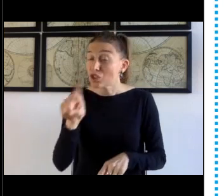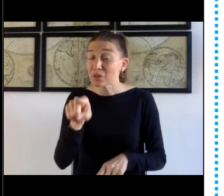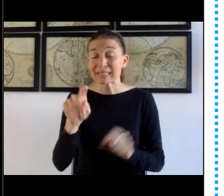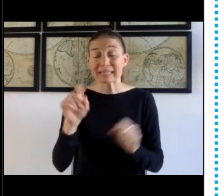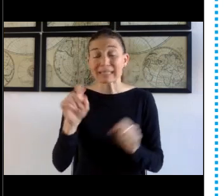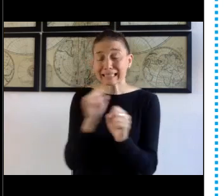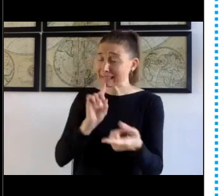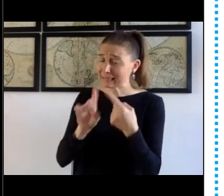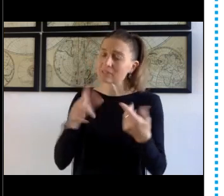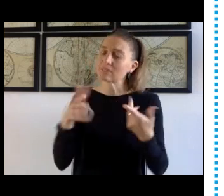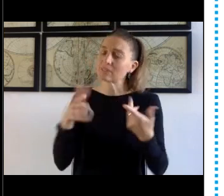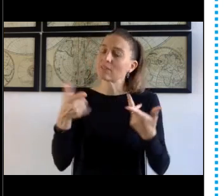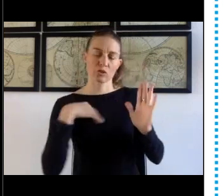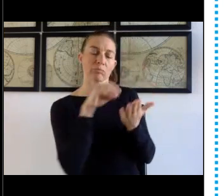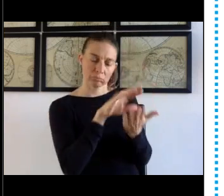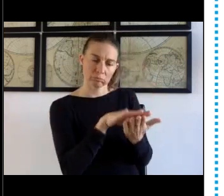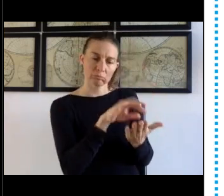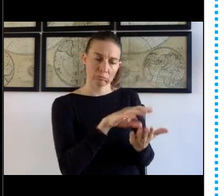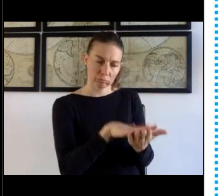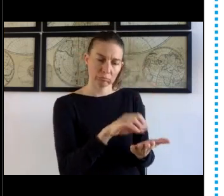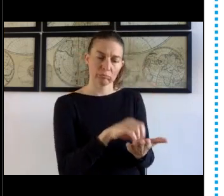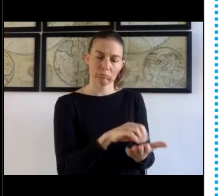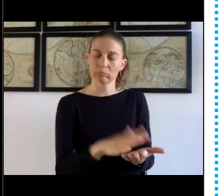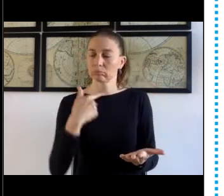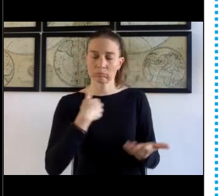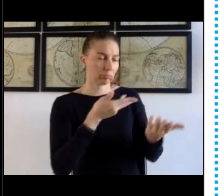and I'll coordinate with the speakers to provide an answer.